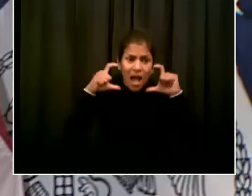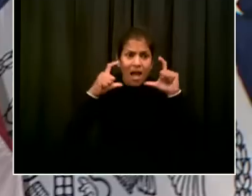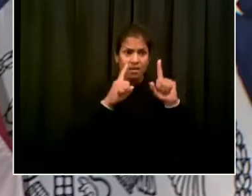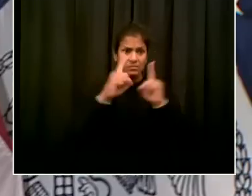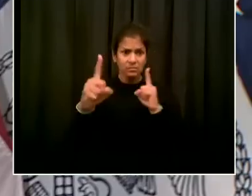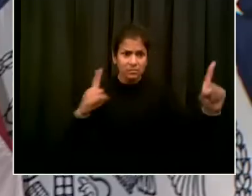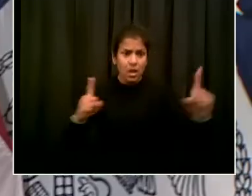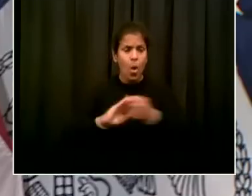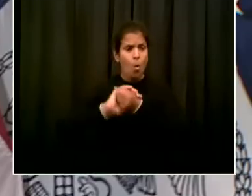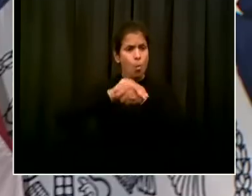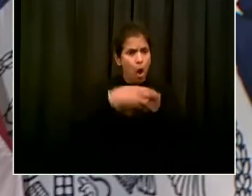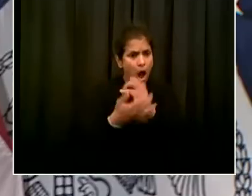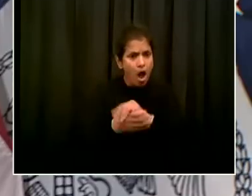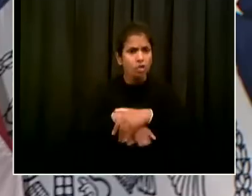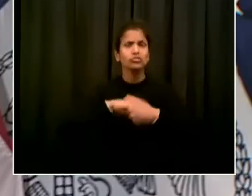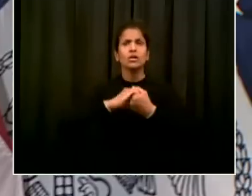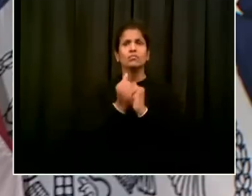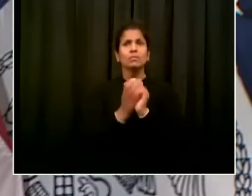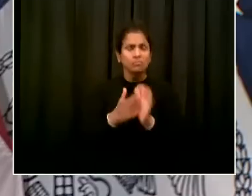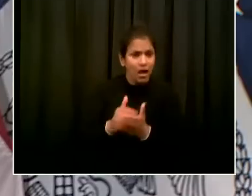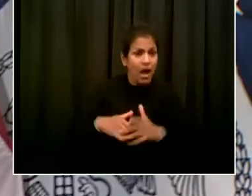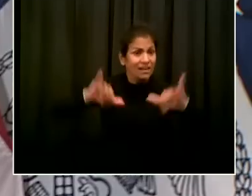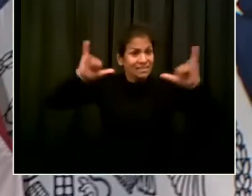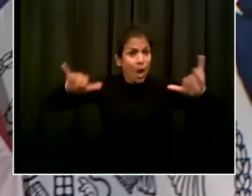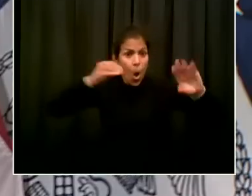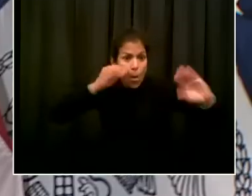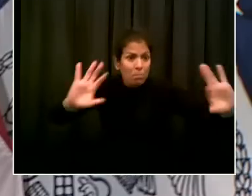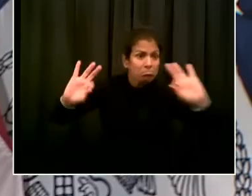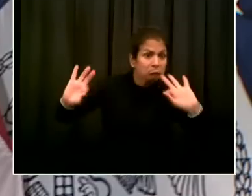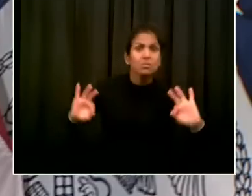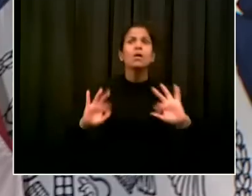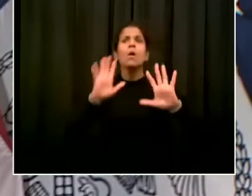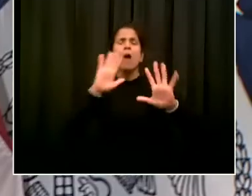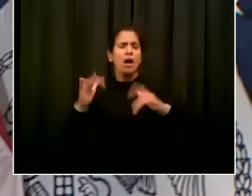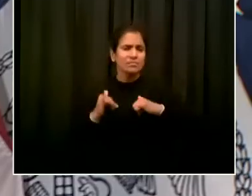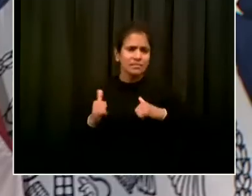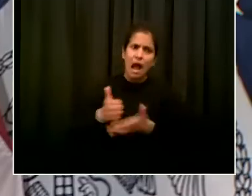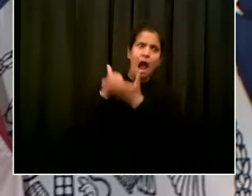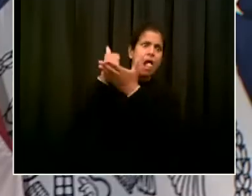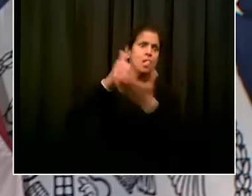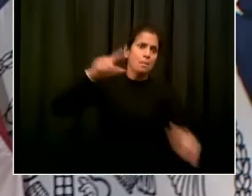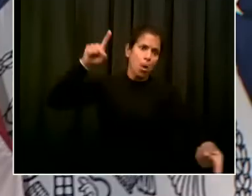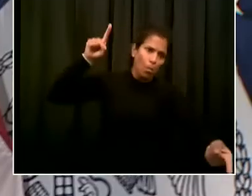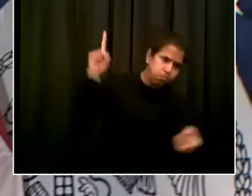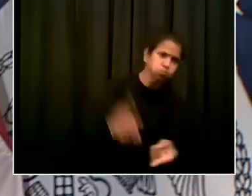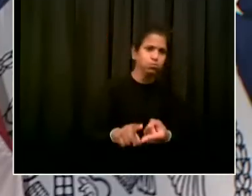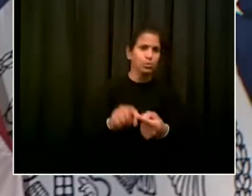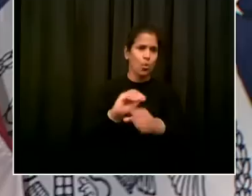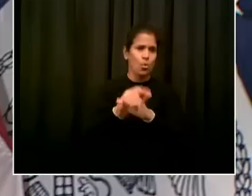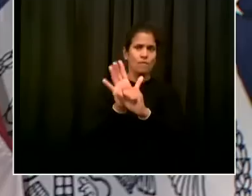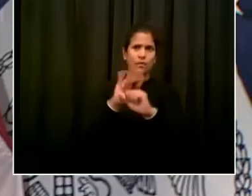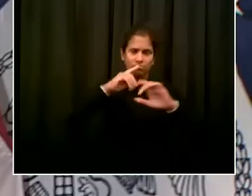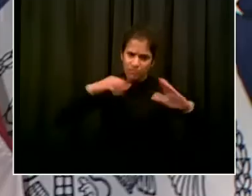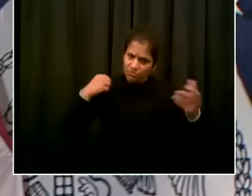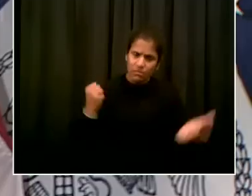WORST OF THE CORONAVIRUS.